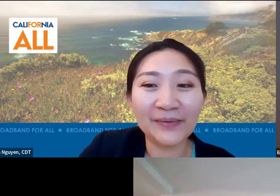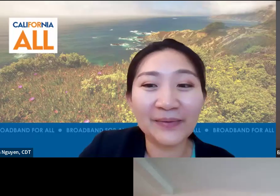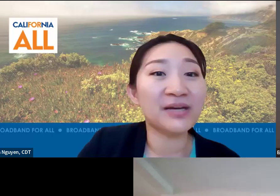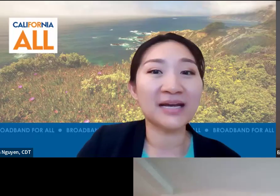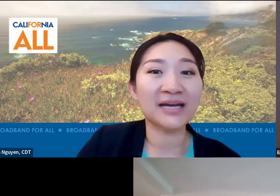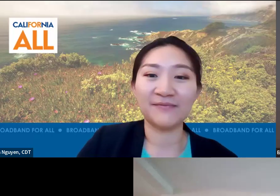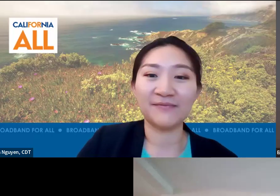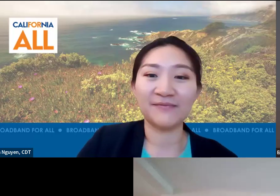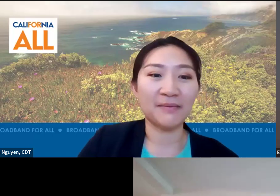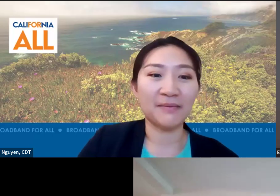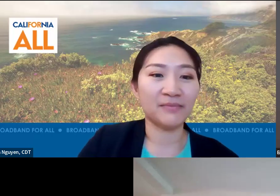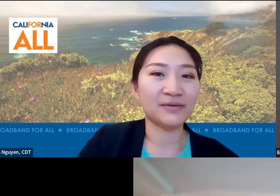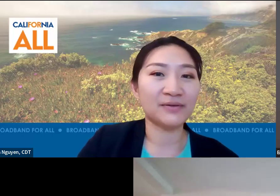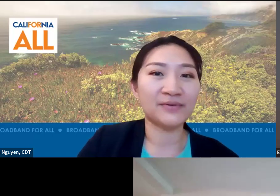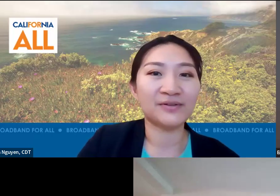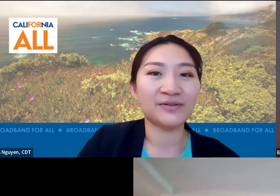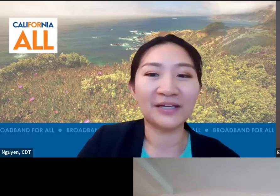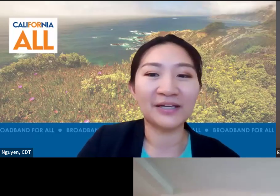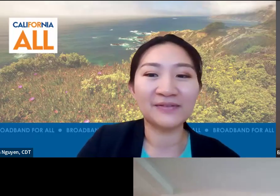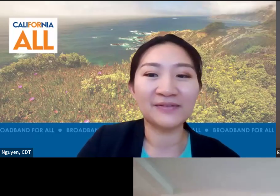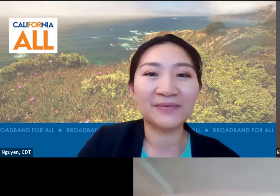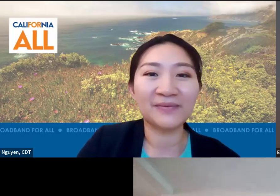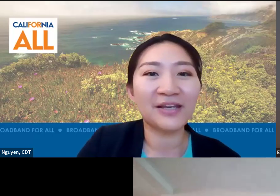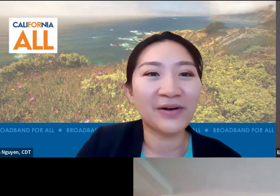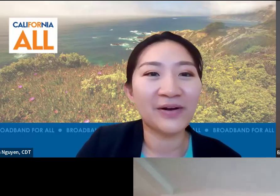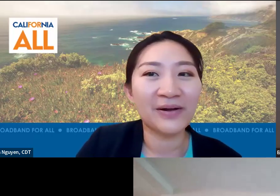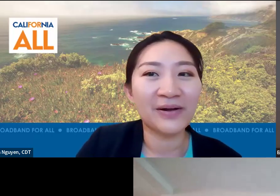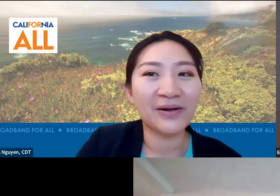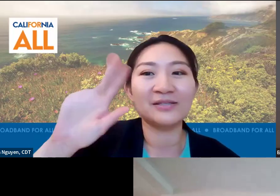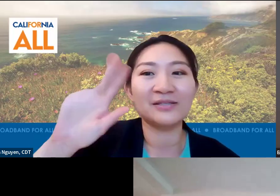the meeting. I think folks, most of the folks are signed off, so thank you all. Thanks, Luke.